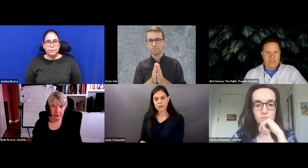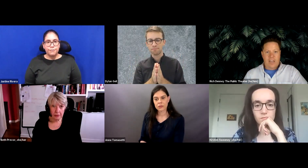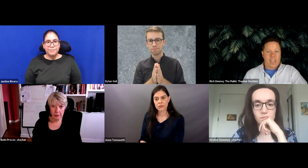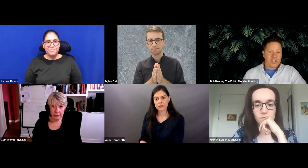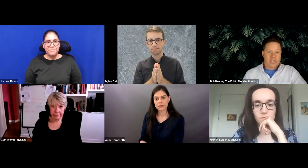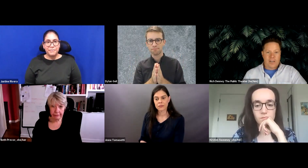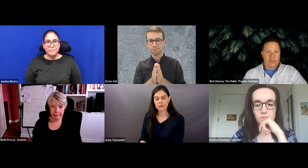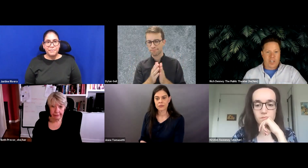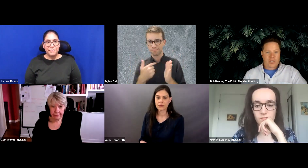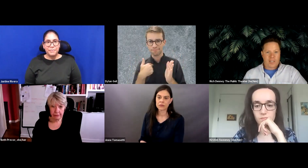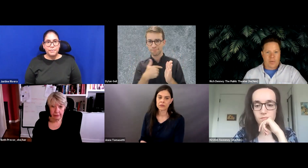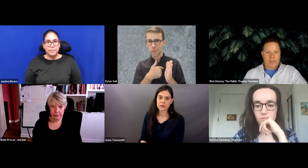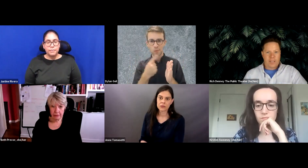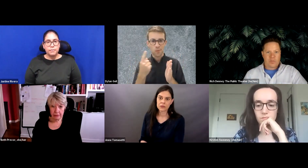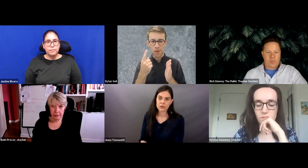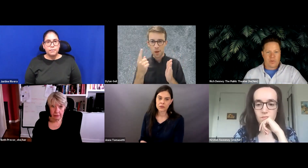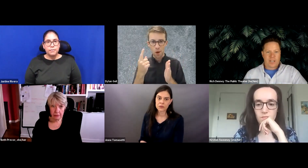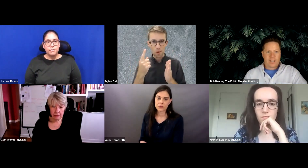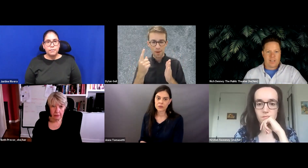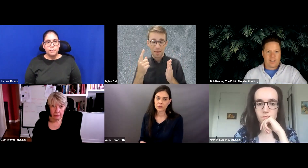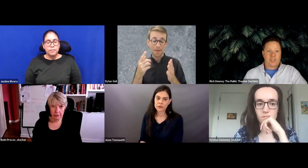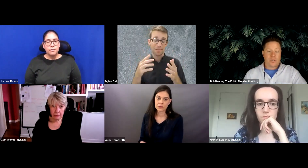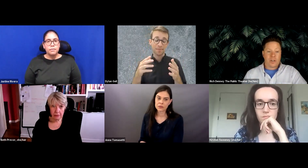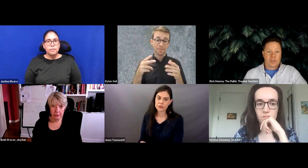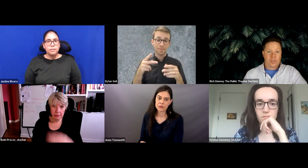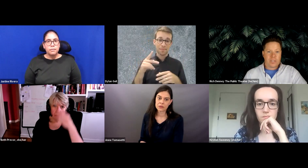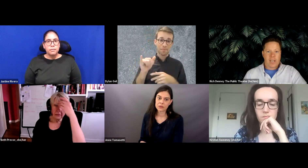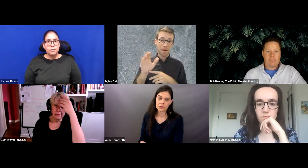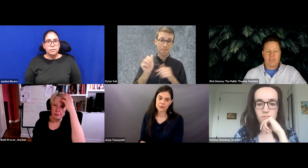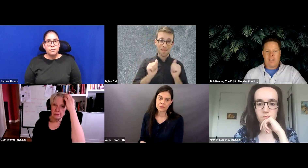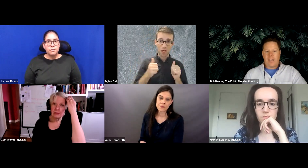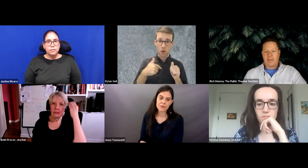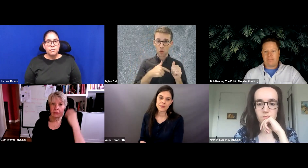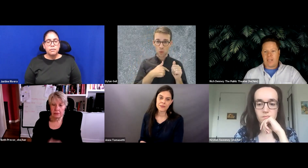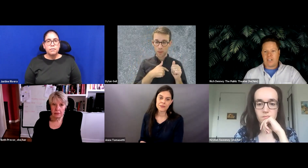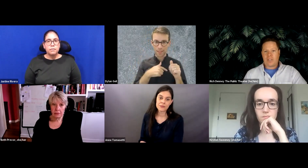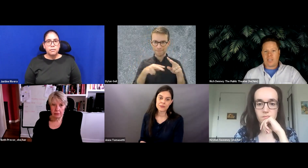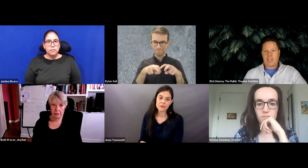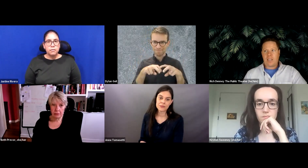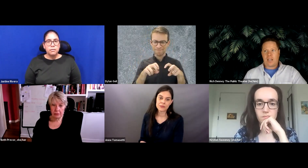navigation and negotiation at The Public as we've been presenting digital theater during this time. Initially, a